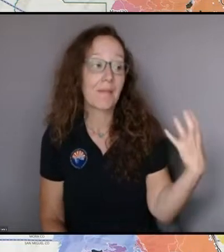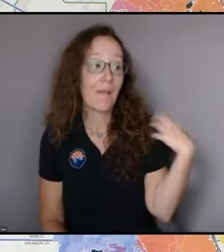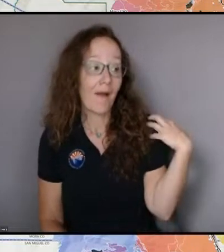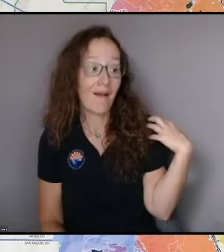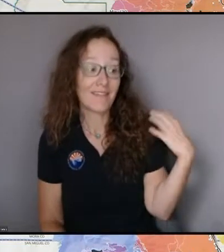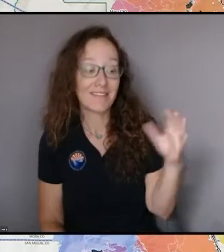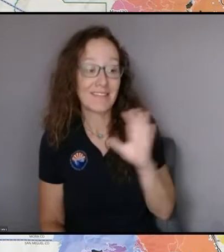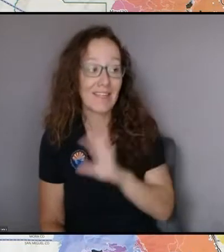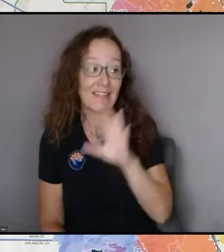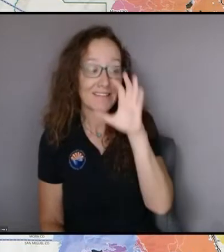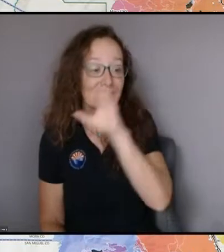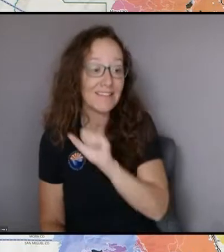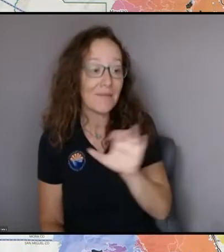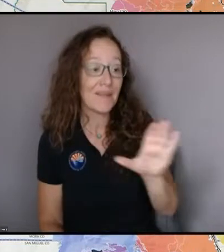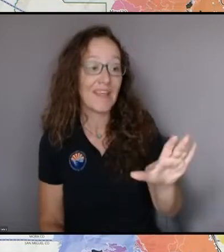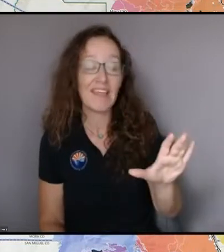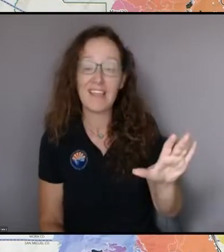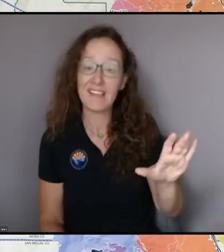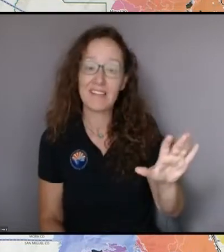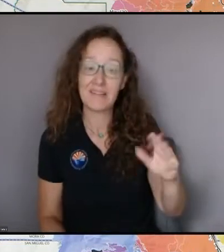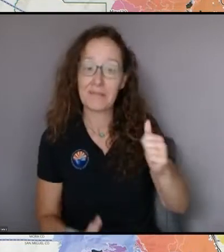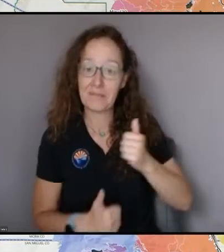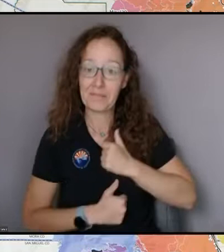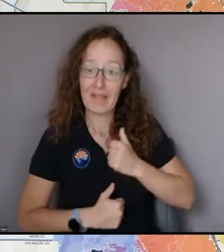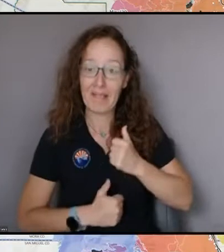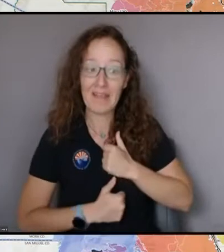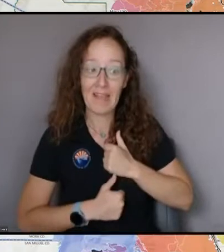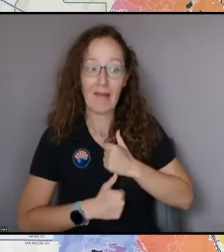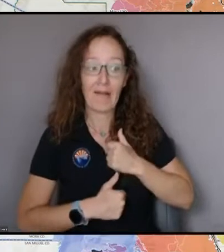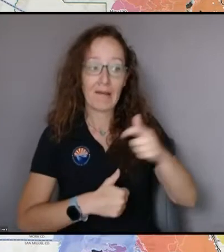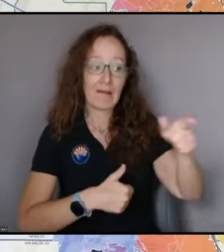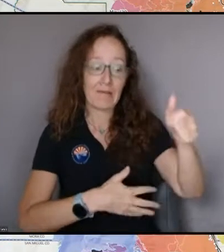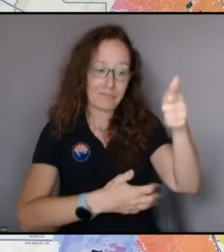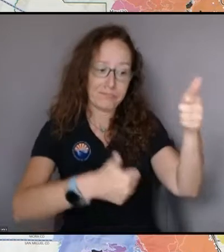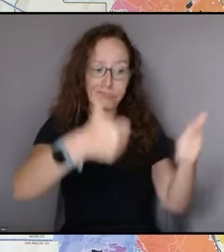military, that he had supervisors that were going to hold him accountable for being late. And it just reminded me of